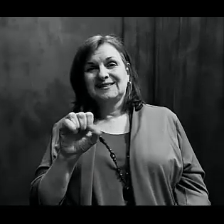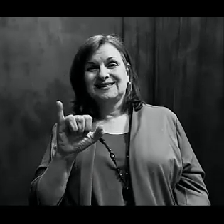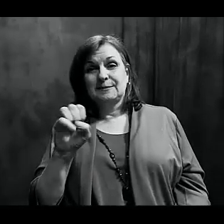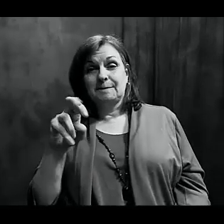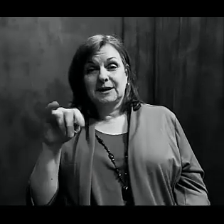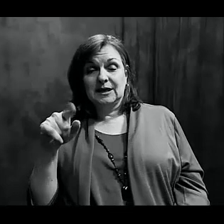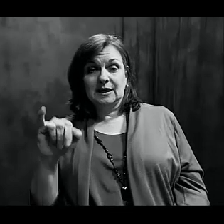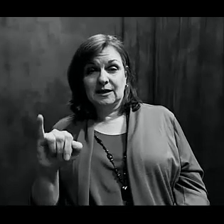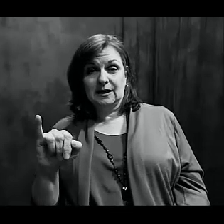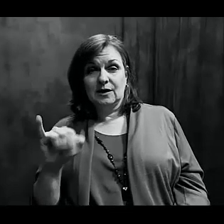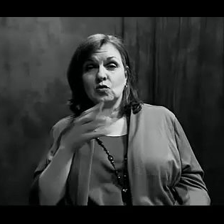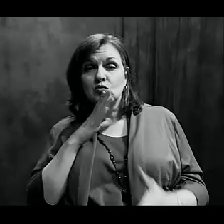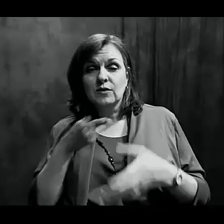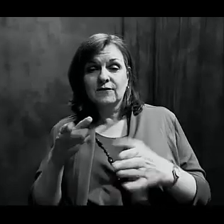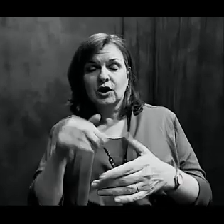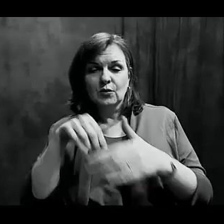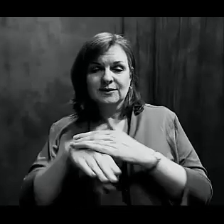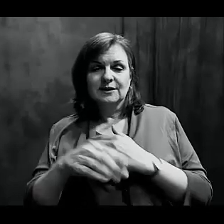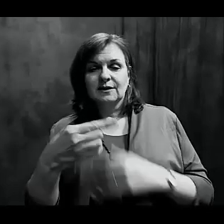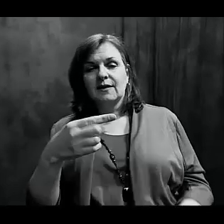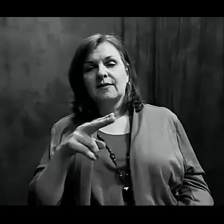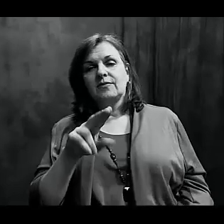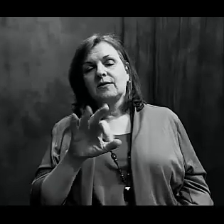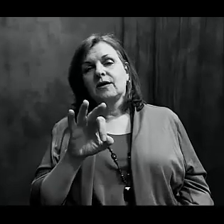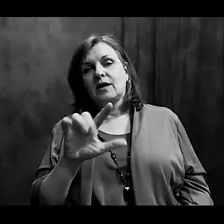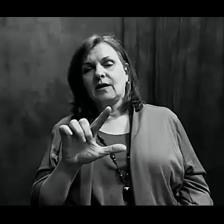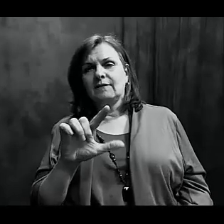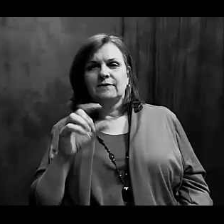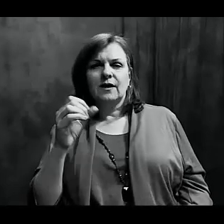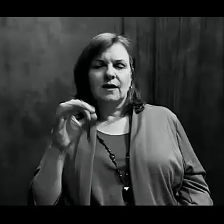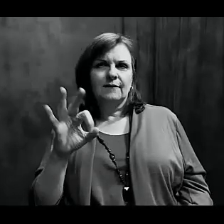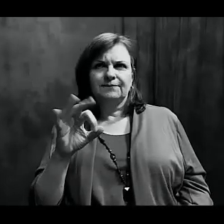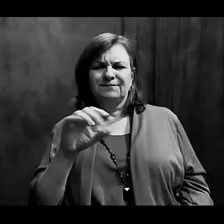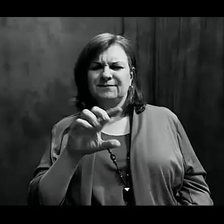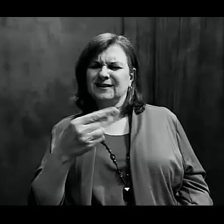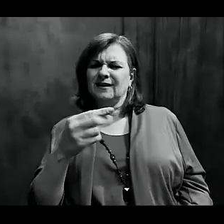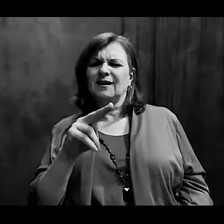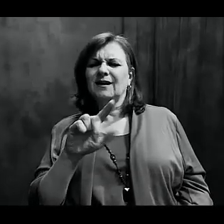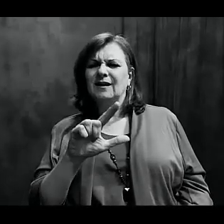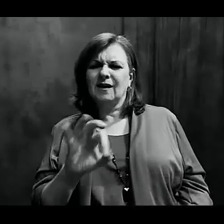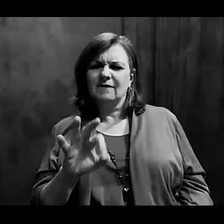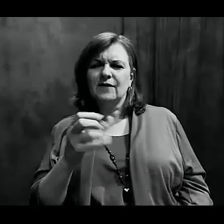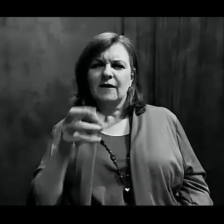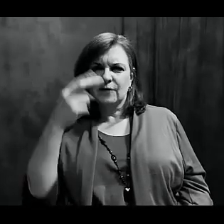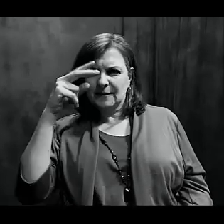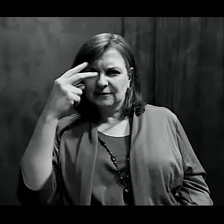creating this thing known as it dead zone down at the bottom